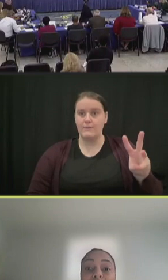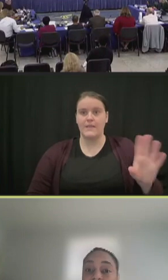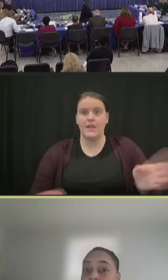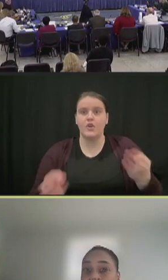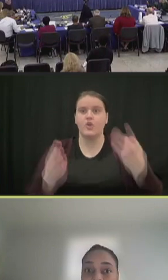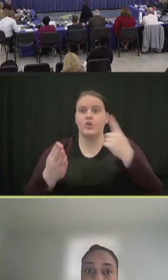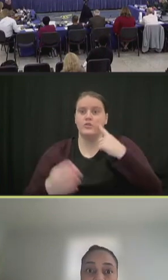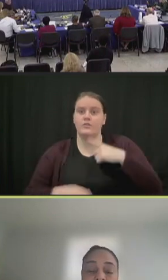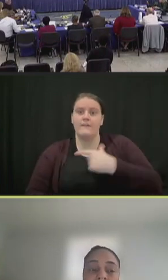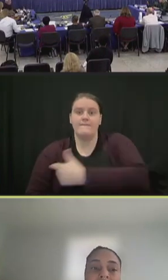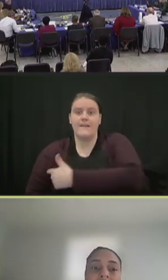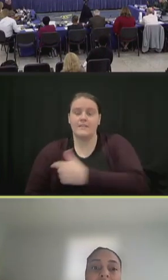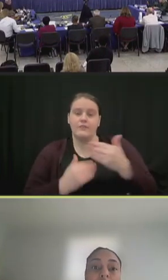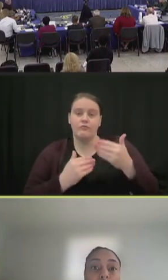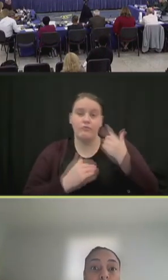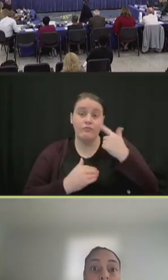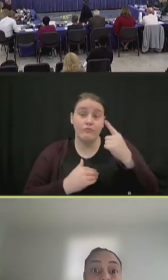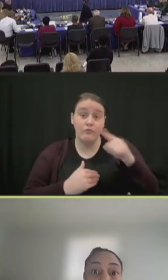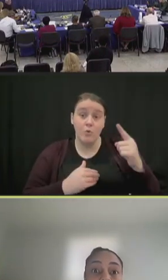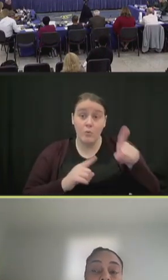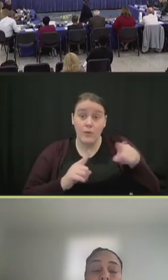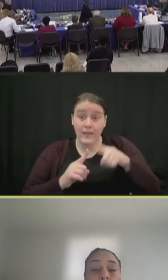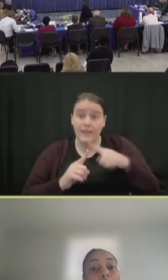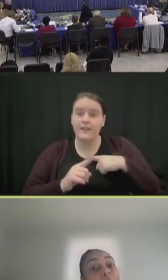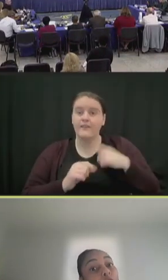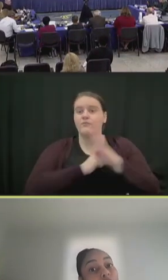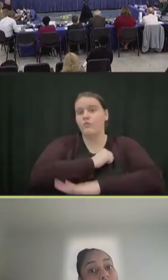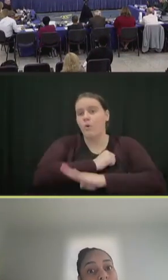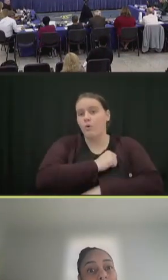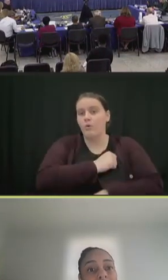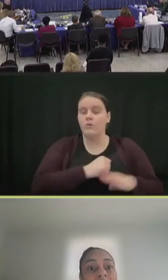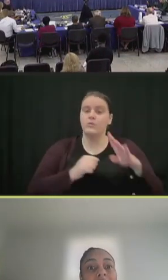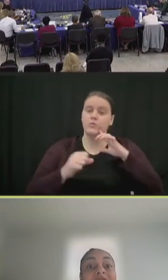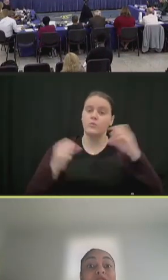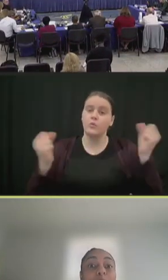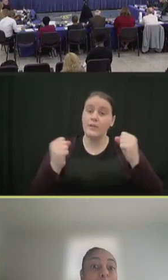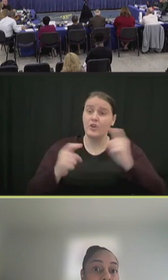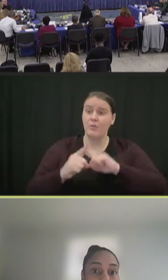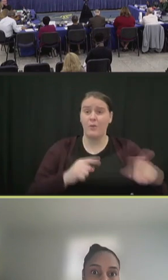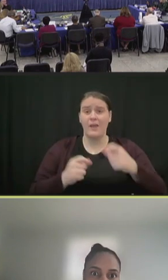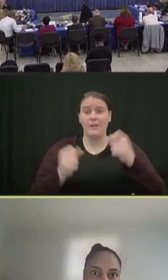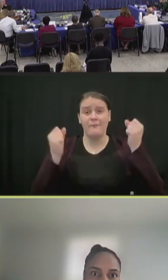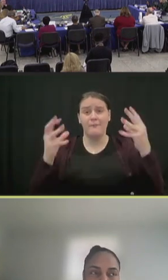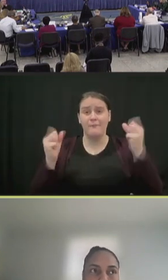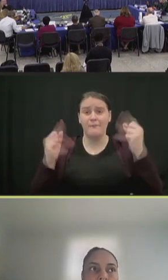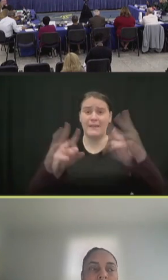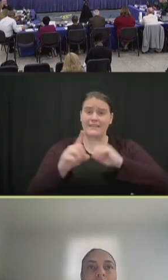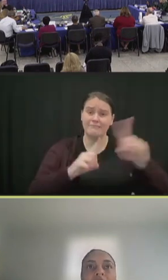thousands of assets on our website and through our partnerships that expand on this, right?